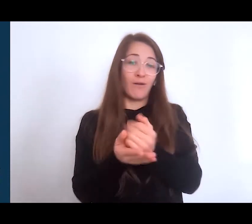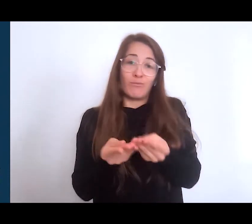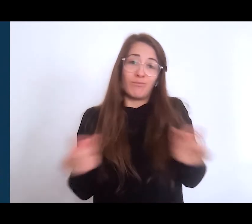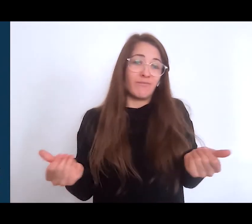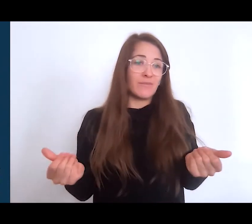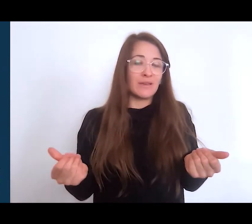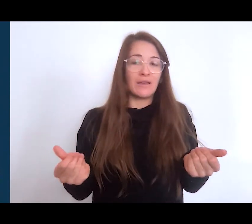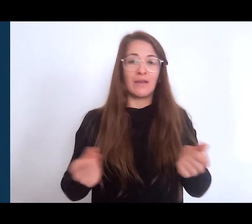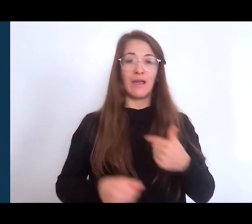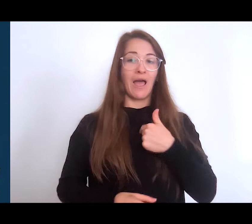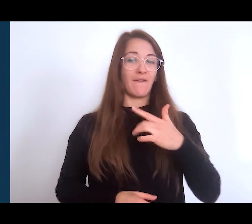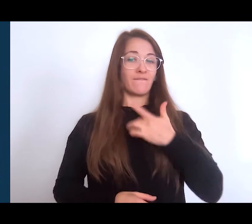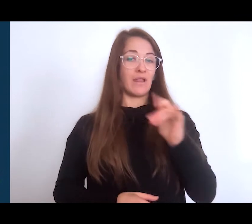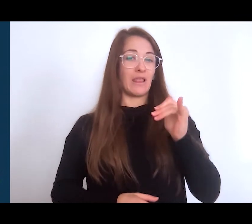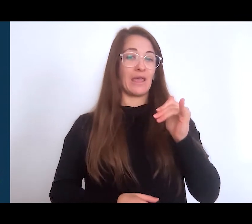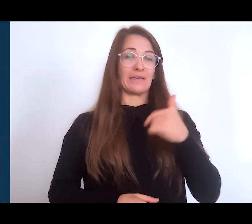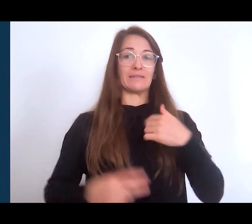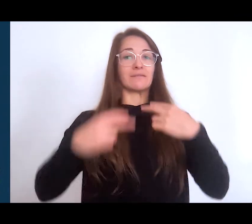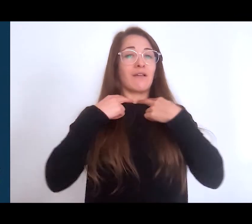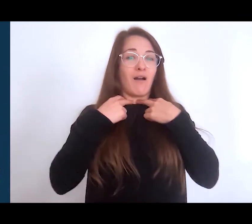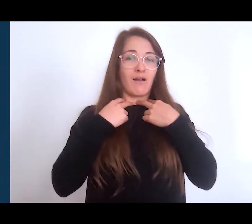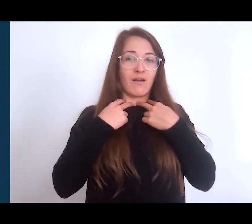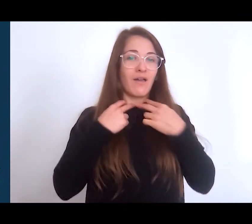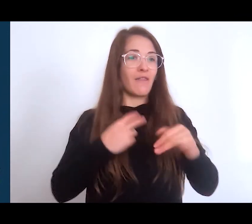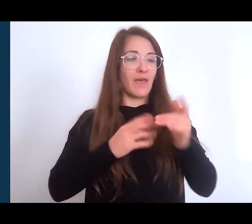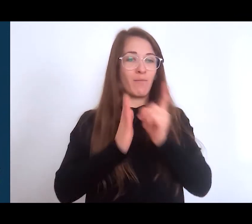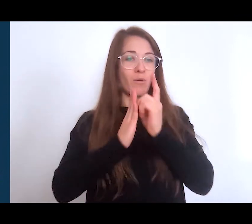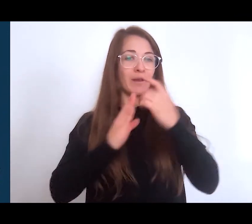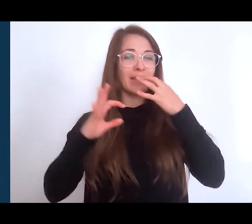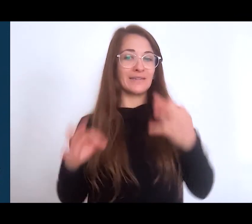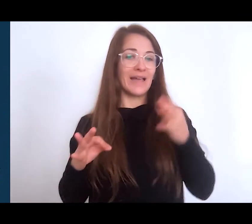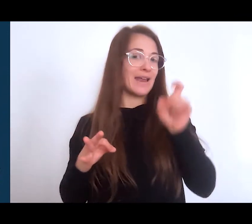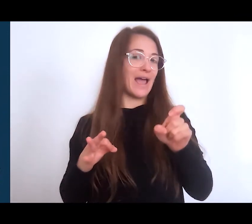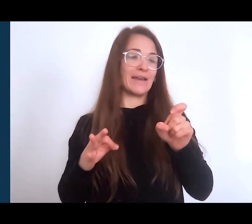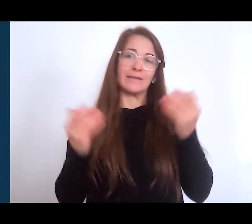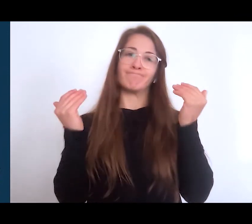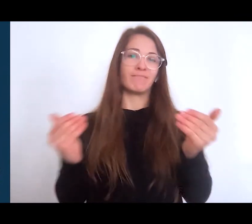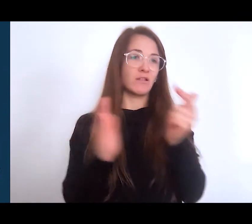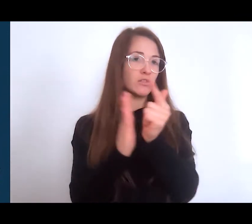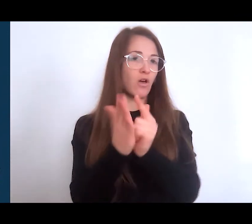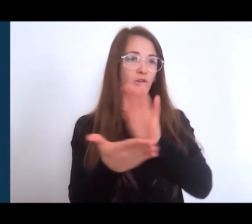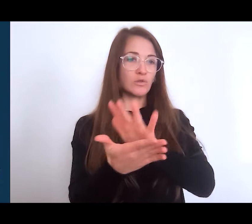THEY HAD I COULDN'T HELP THEM WITH, AND SO, I FELT MY HANDS WERE TIED AND AT THAT POINT I